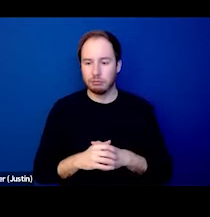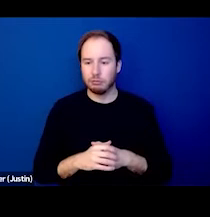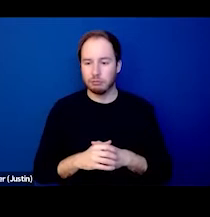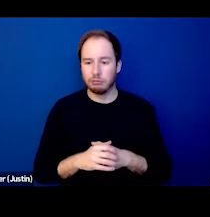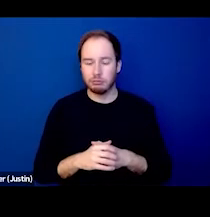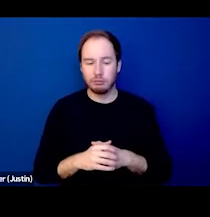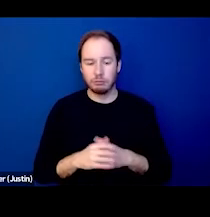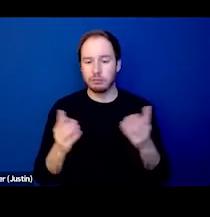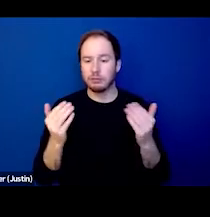Next slide.